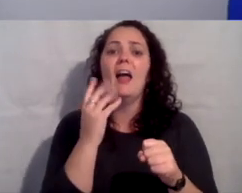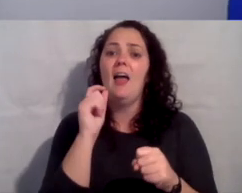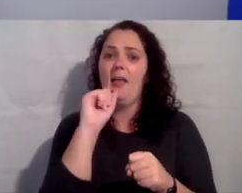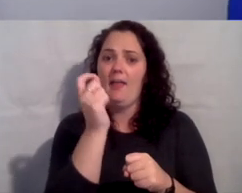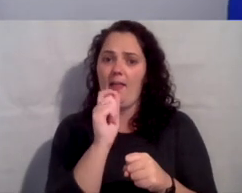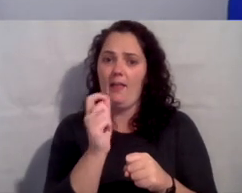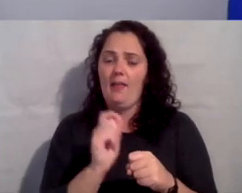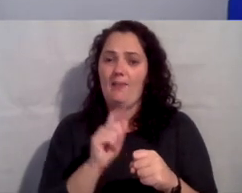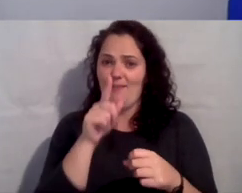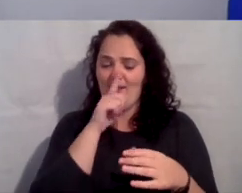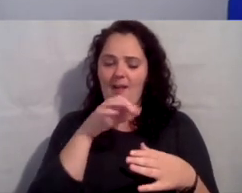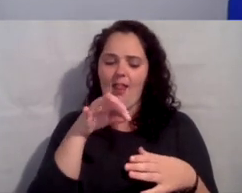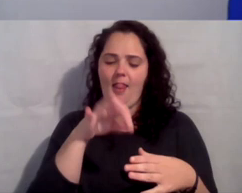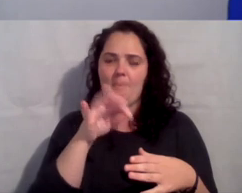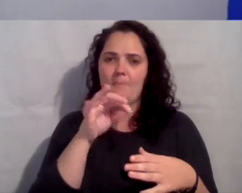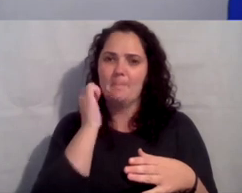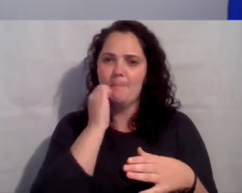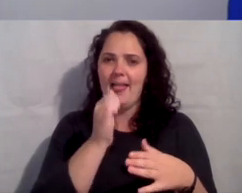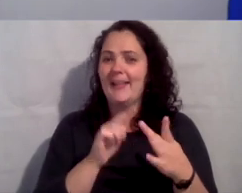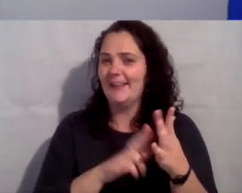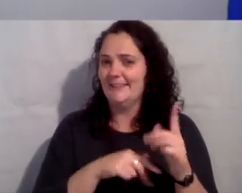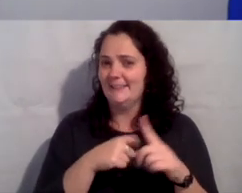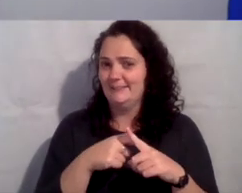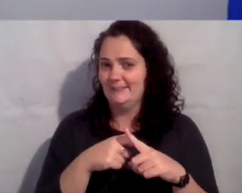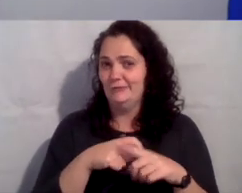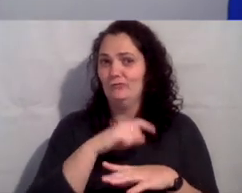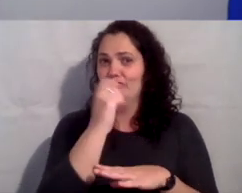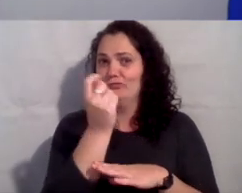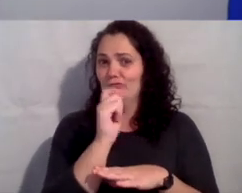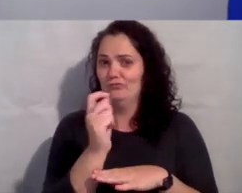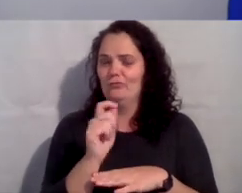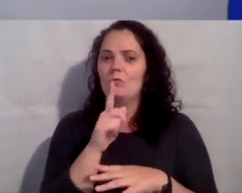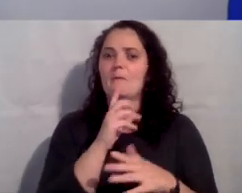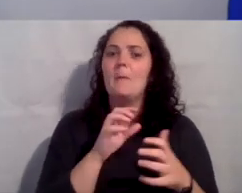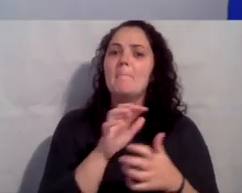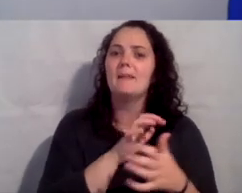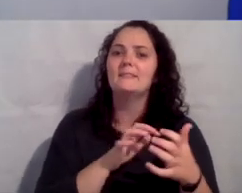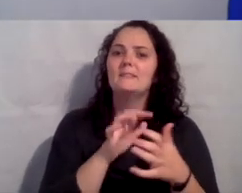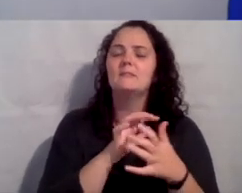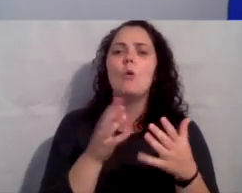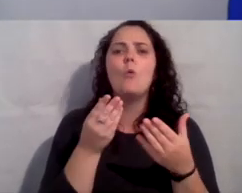is to dip your willow charcoal into your black ink and draw with the willow and you'll get a combination of the wet line,